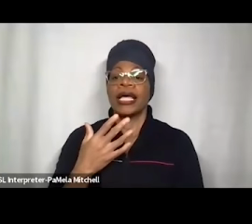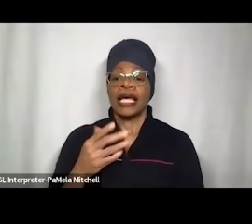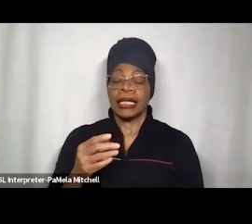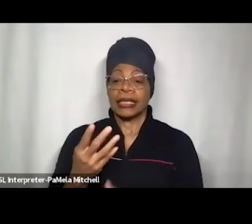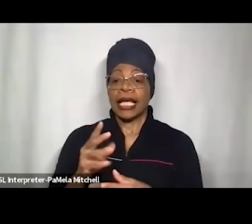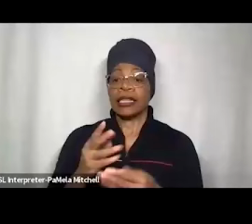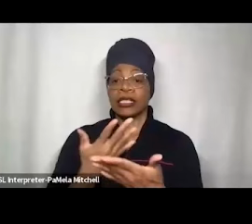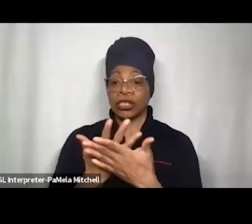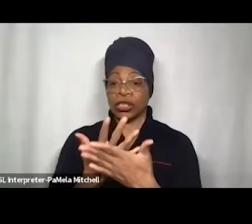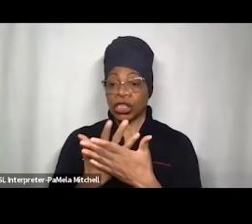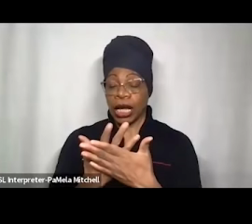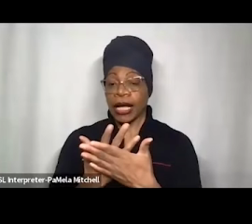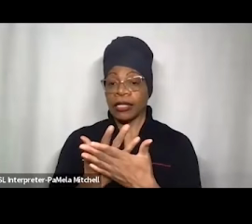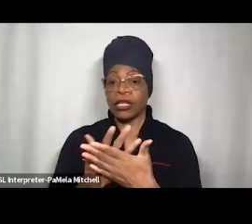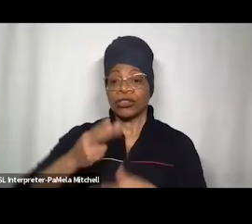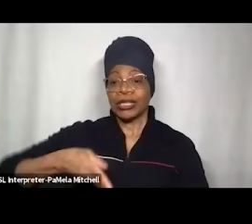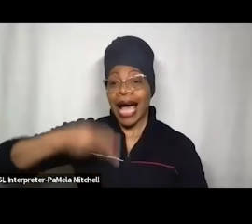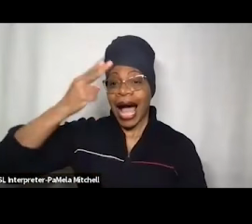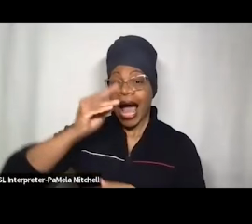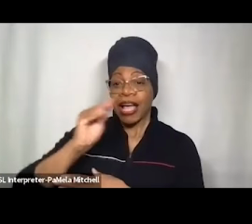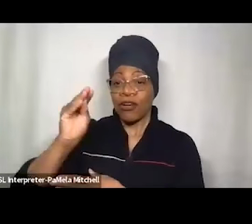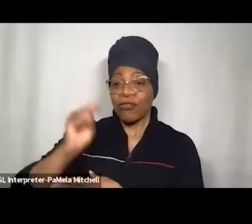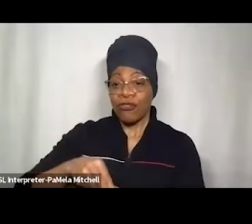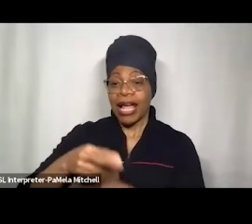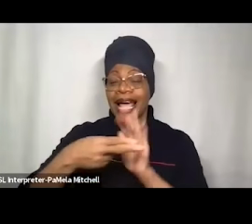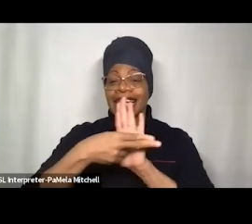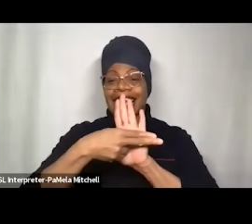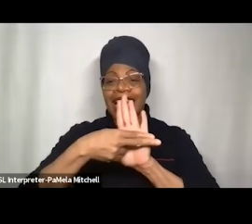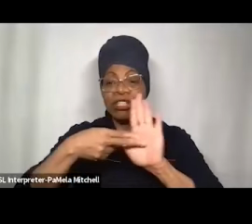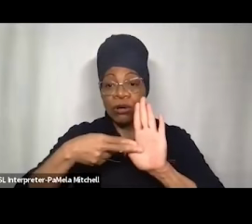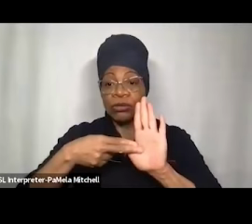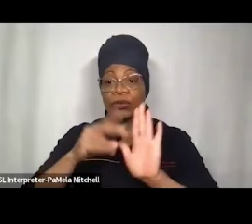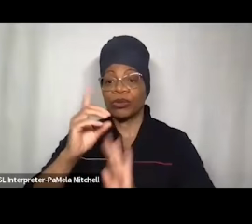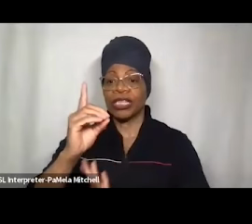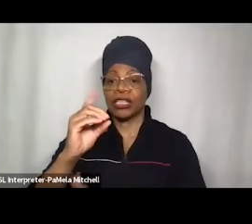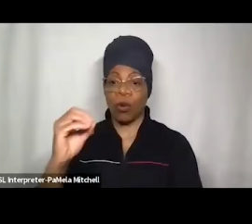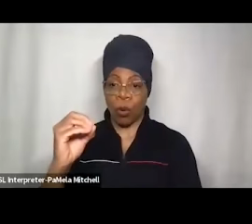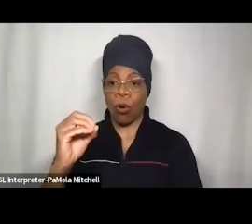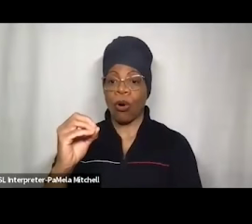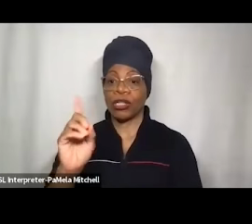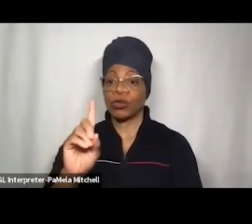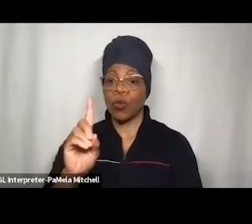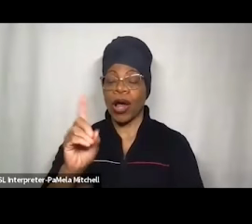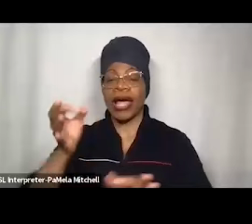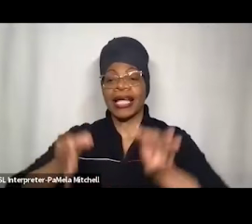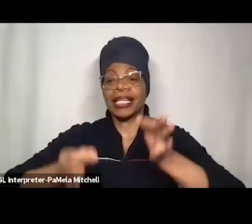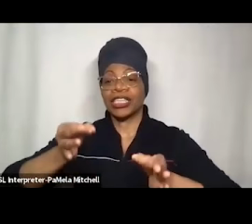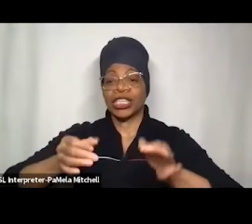of these diagnosable now, these are diagnosable disorders in the justice system. Before we were talking